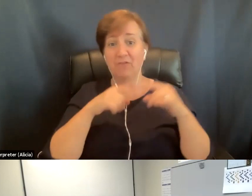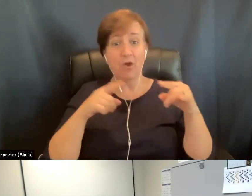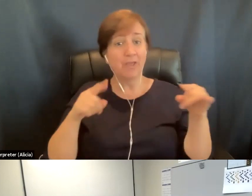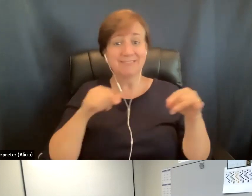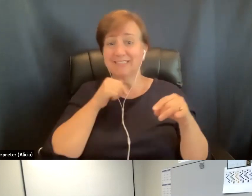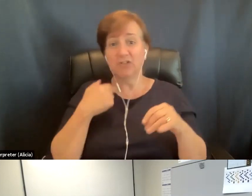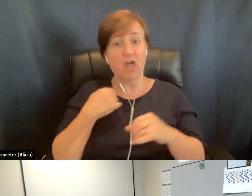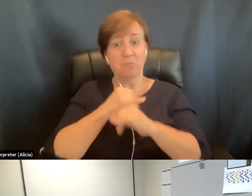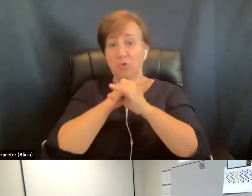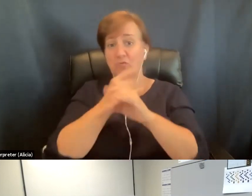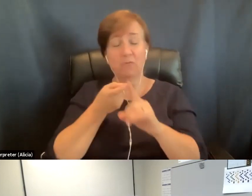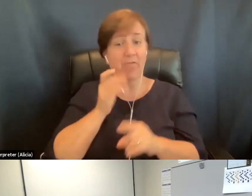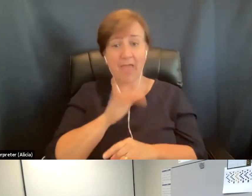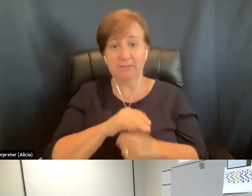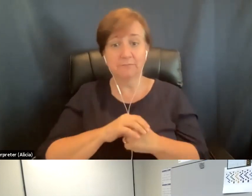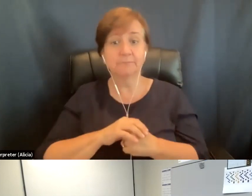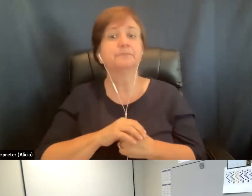Yes. Dr. Elsa Villarino: immunology.